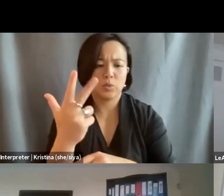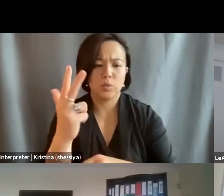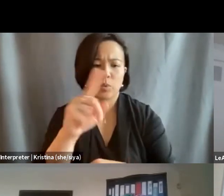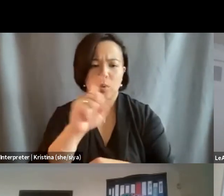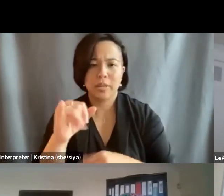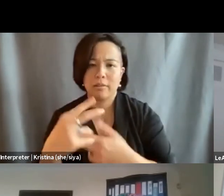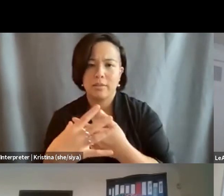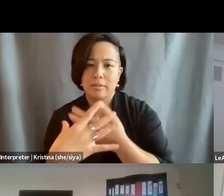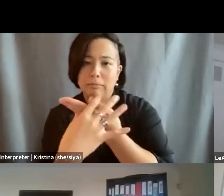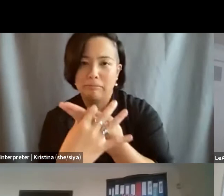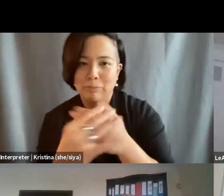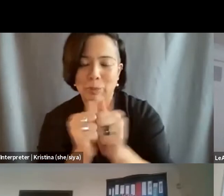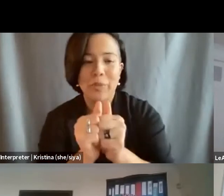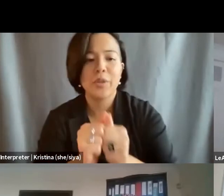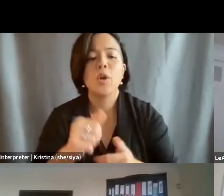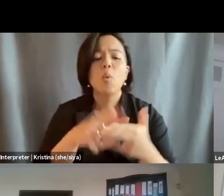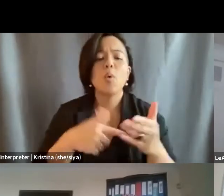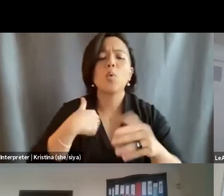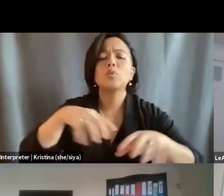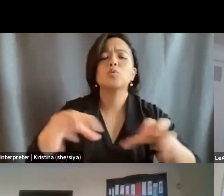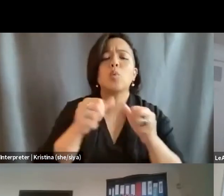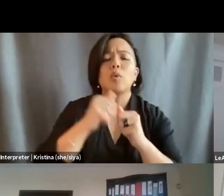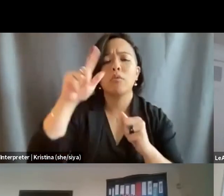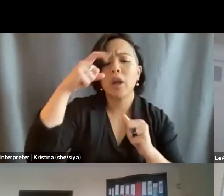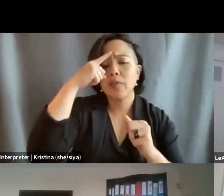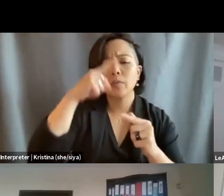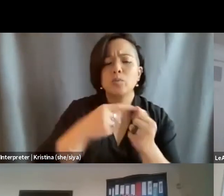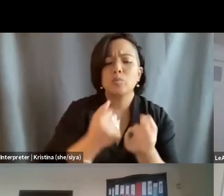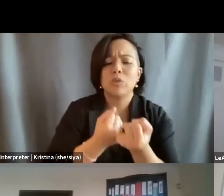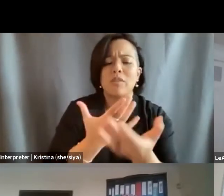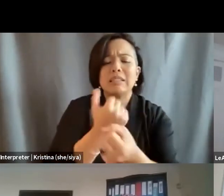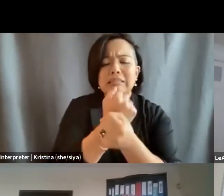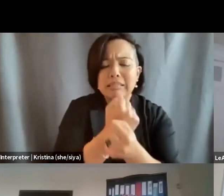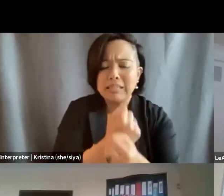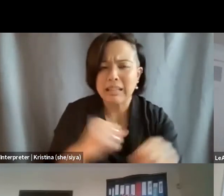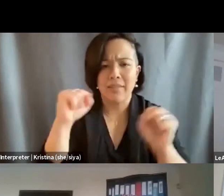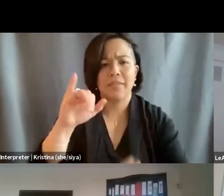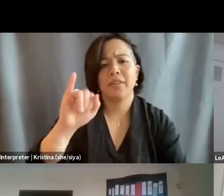One is: what are we doing with governments to provide safe infrastructure for girls?